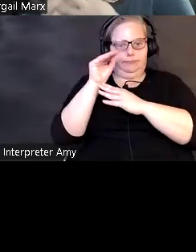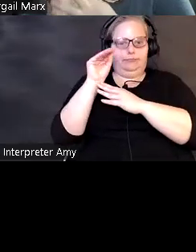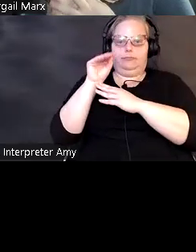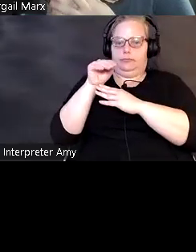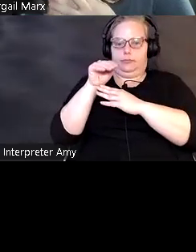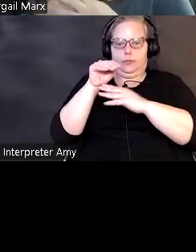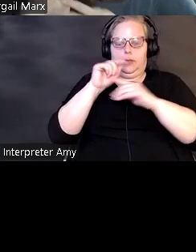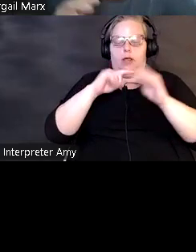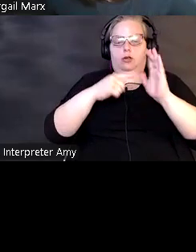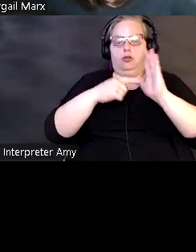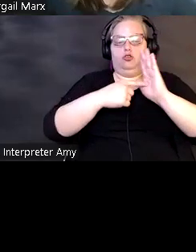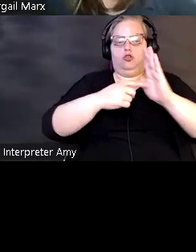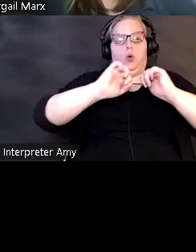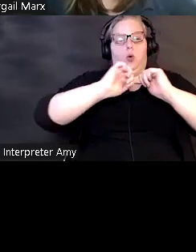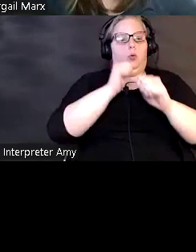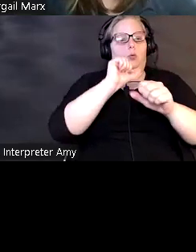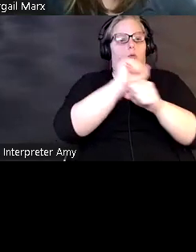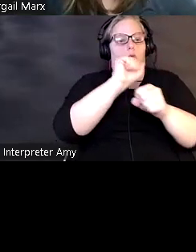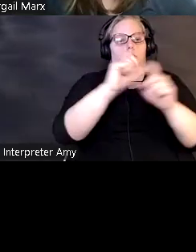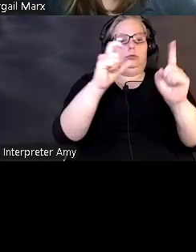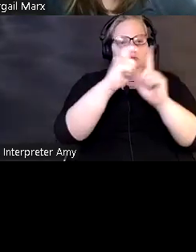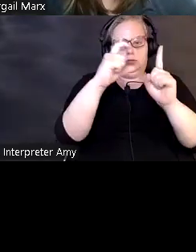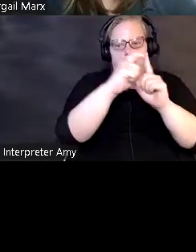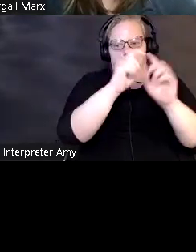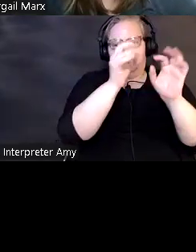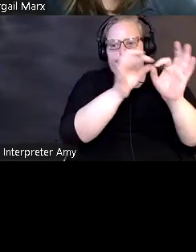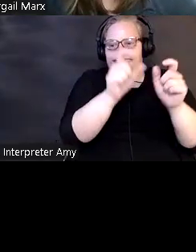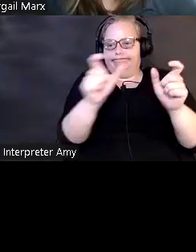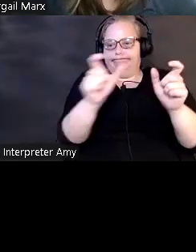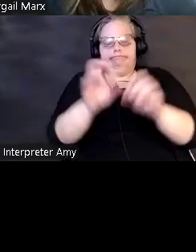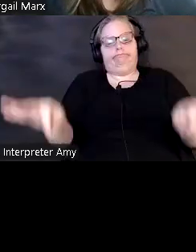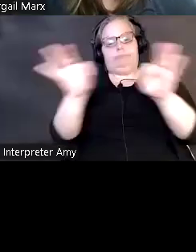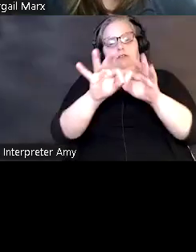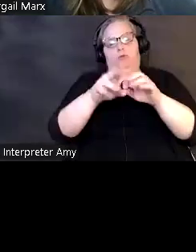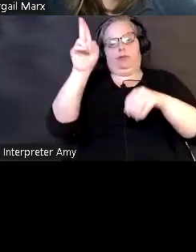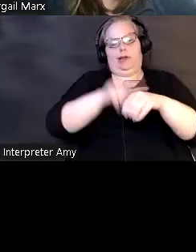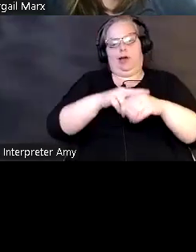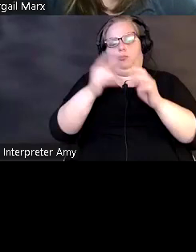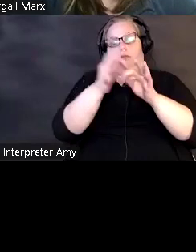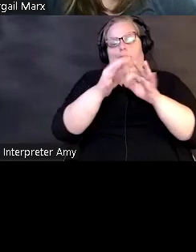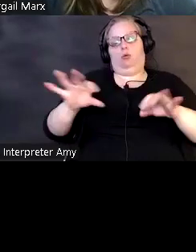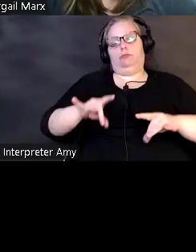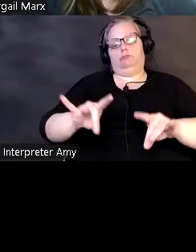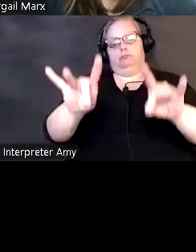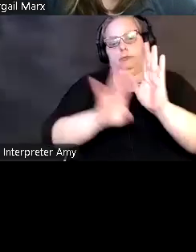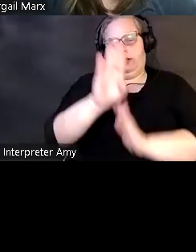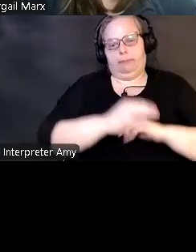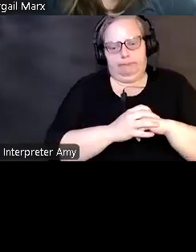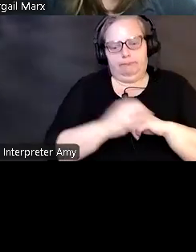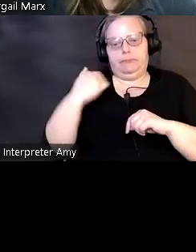words are functional is really essential for that natural language development. There is a resource on the bottom of this slide that I really love.